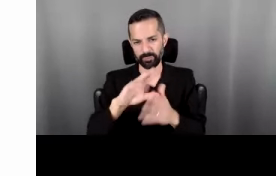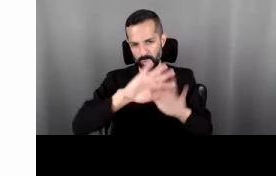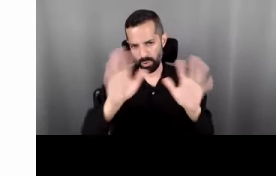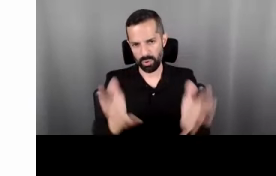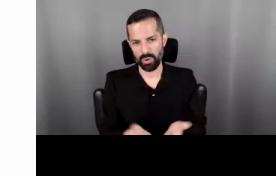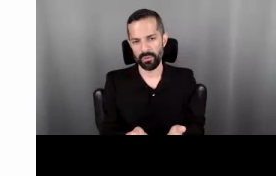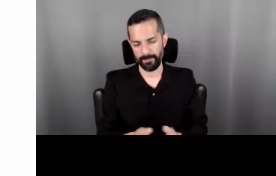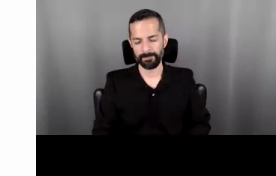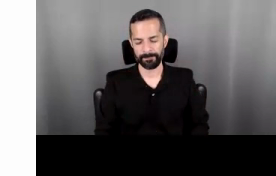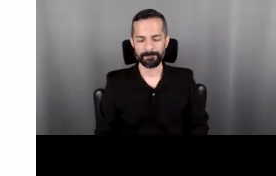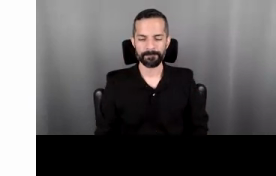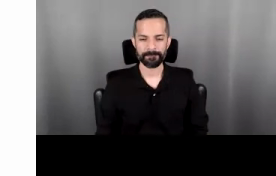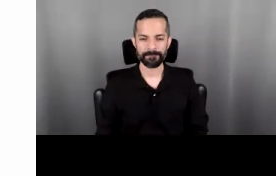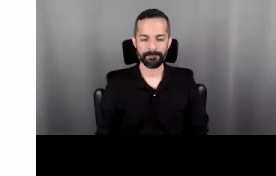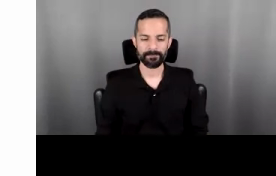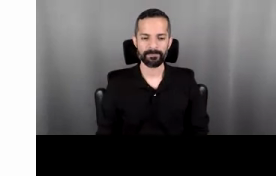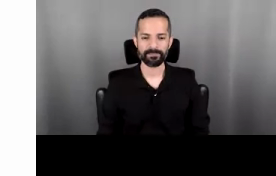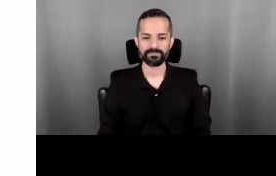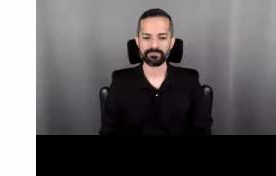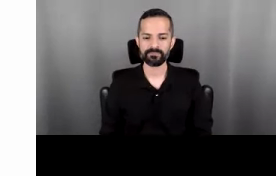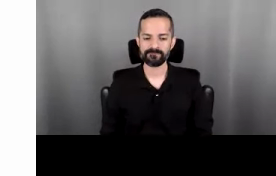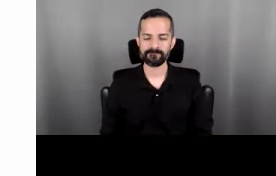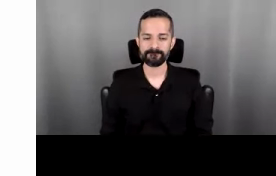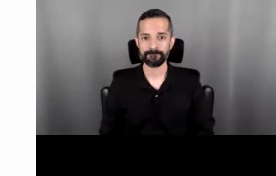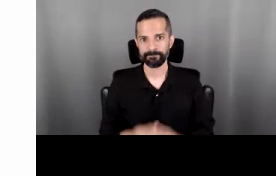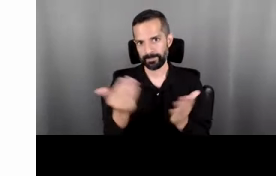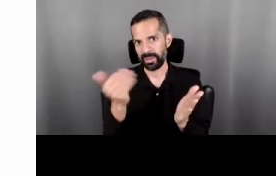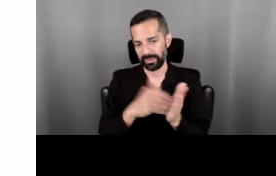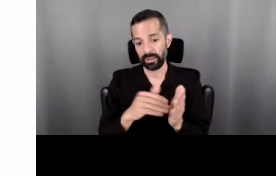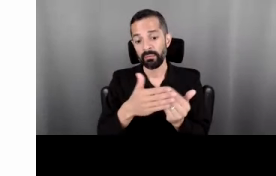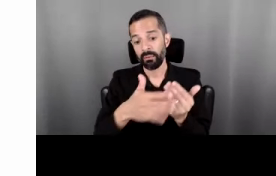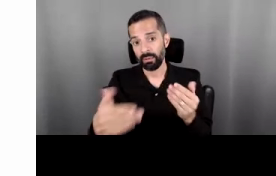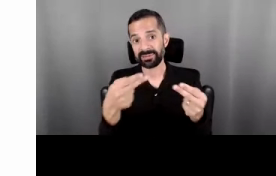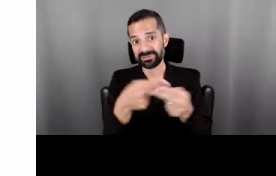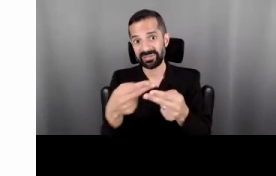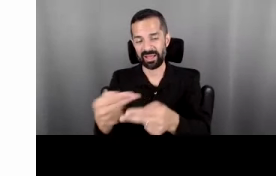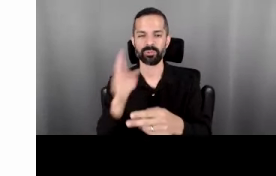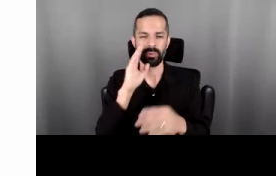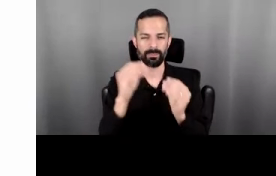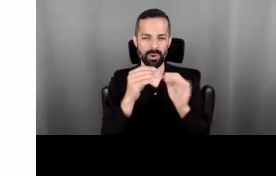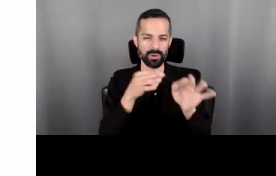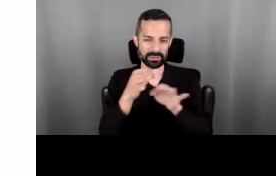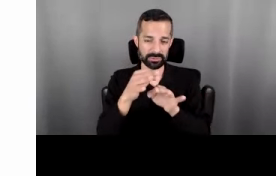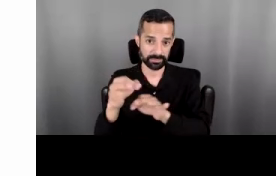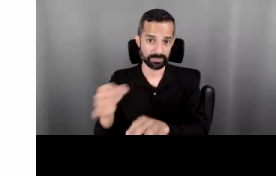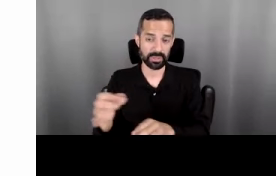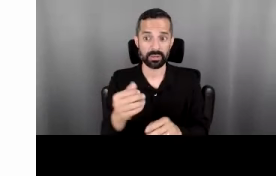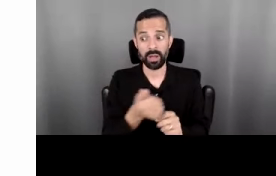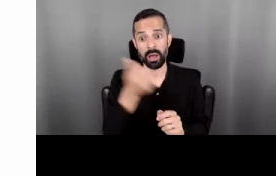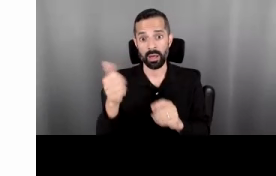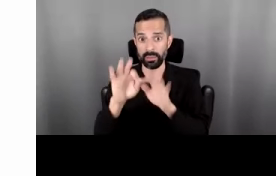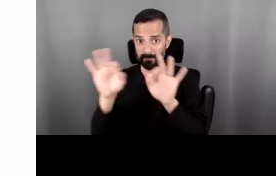And again we're going to get into subsequent slides as applicable. Some additional forms might be needed.